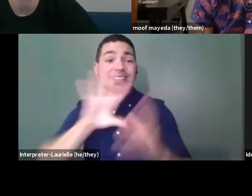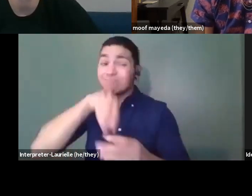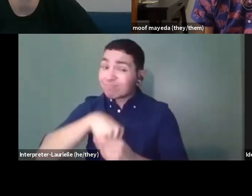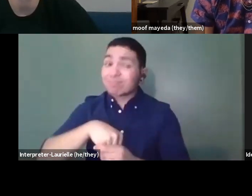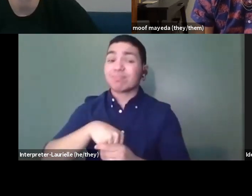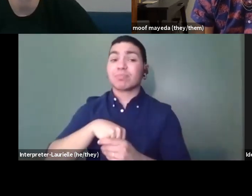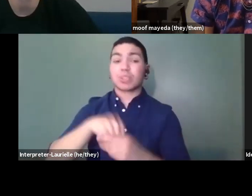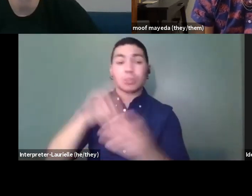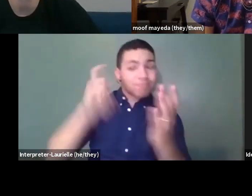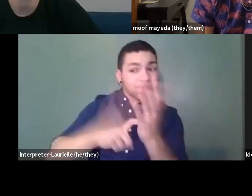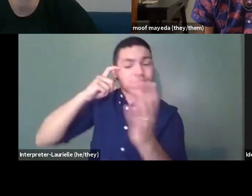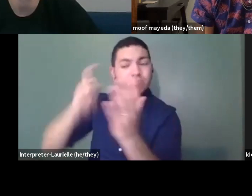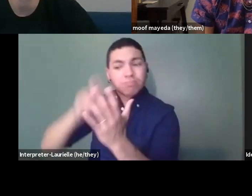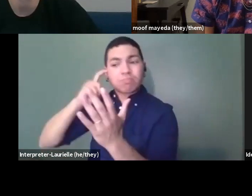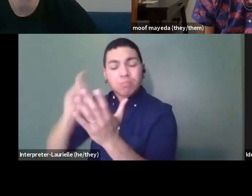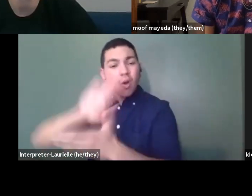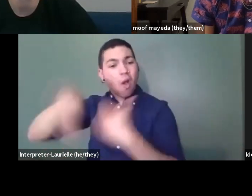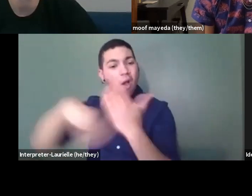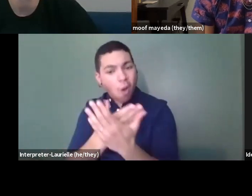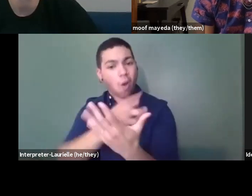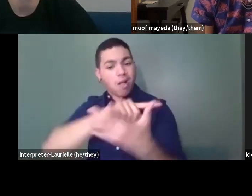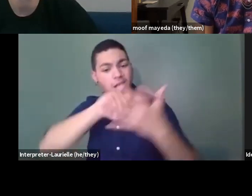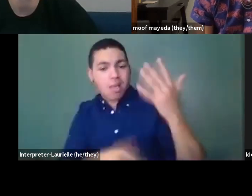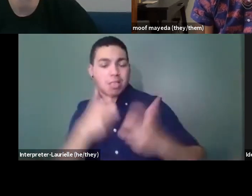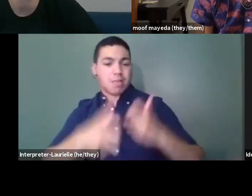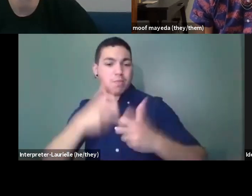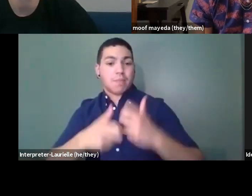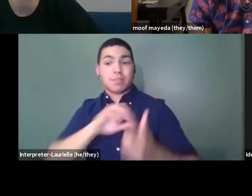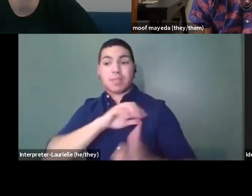nonprofit and Moof who's kind of in the corporate world though I